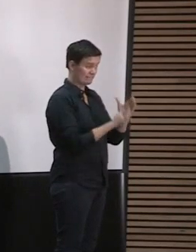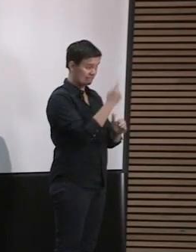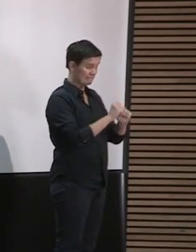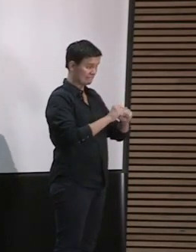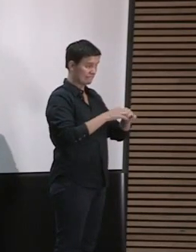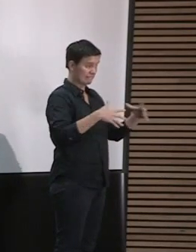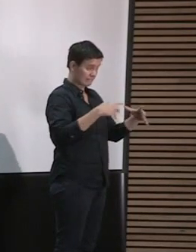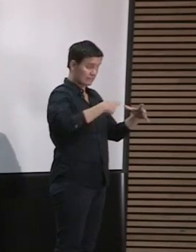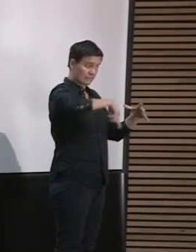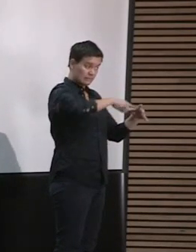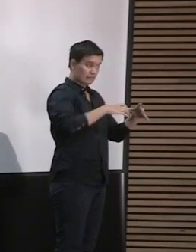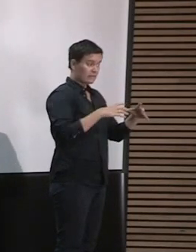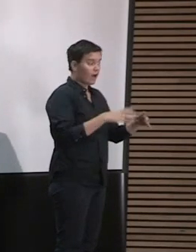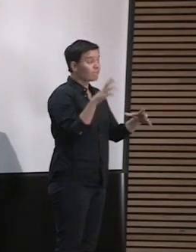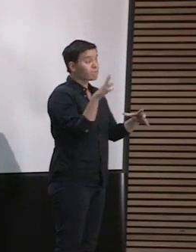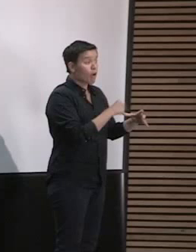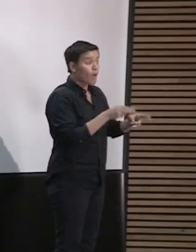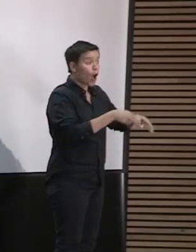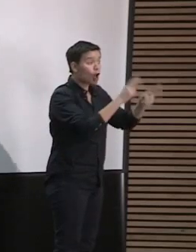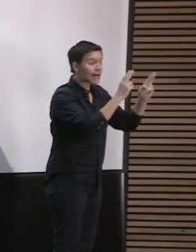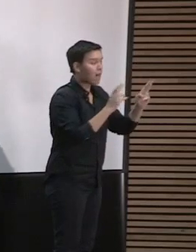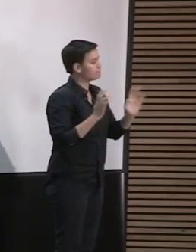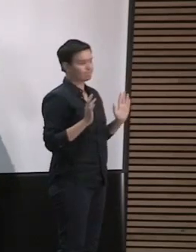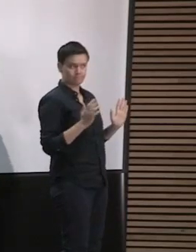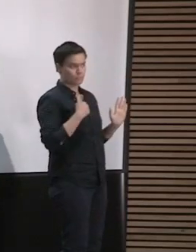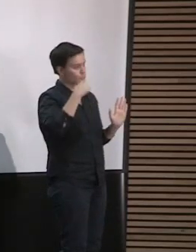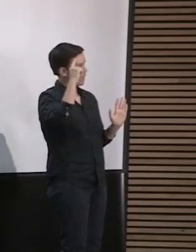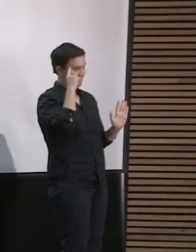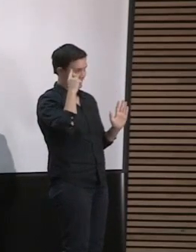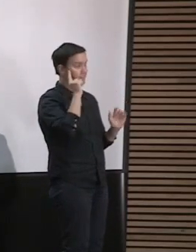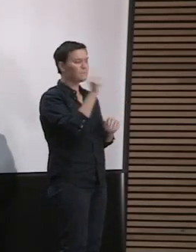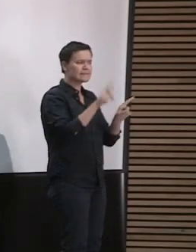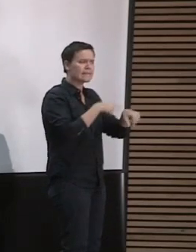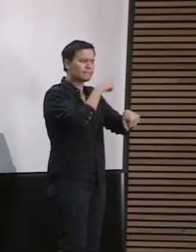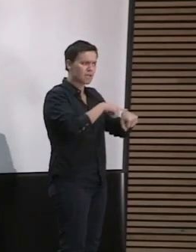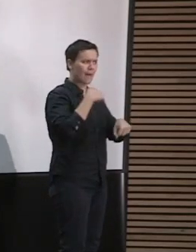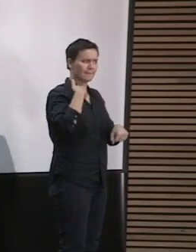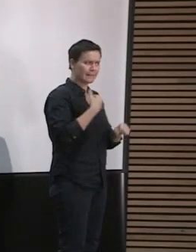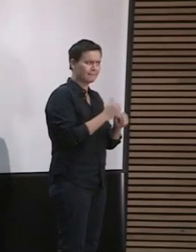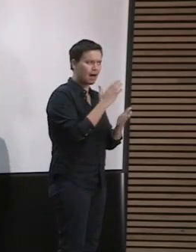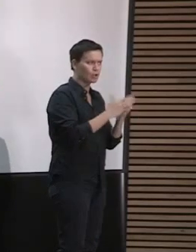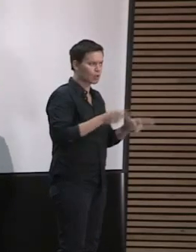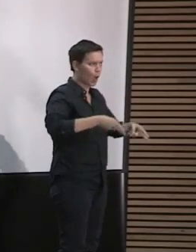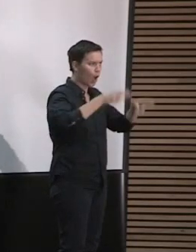sourced to a managed isolation and quarantine facility, strengthening security is